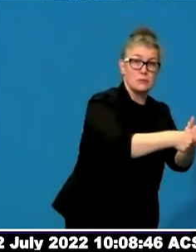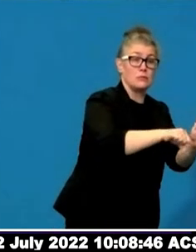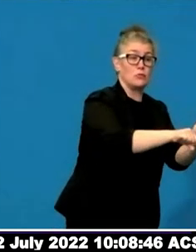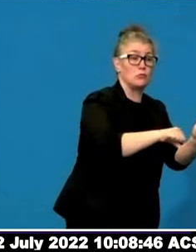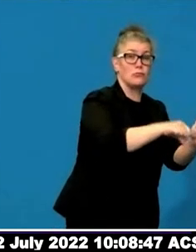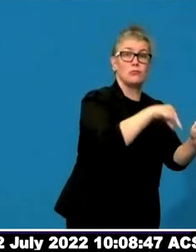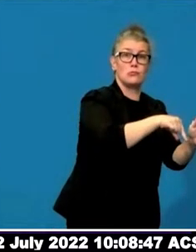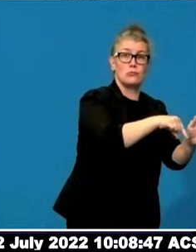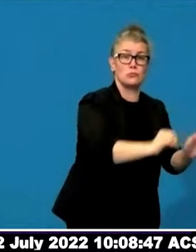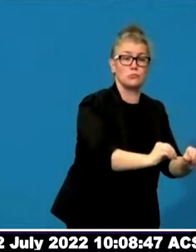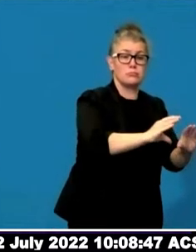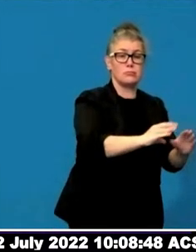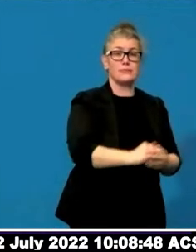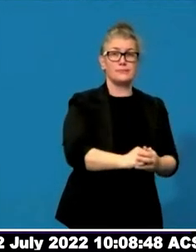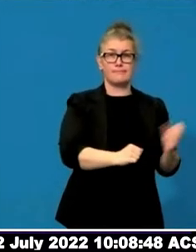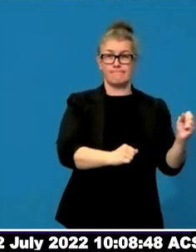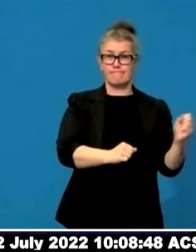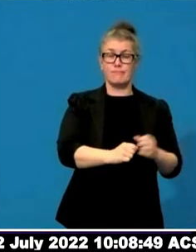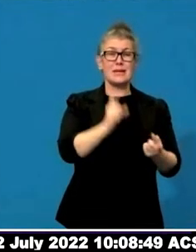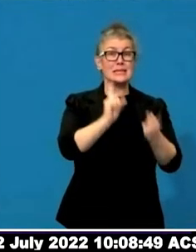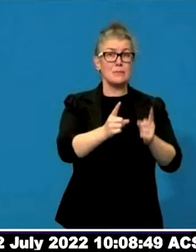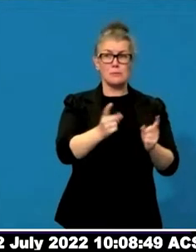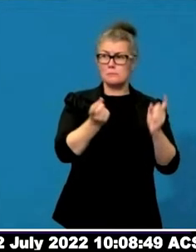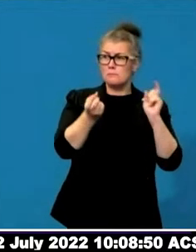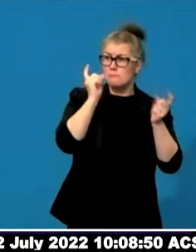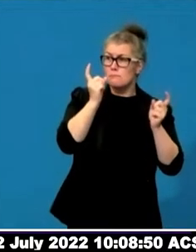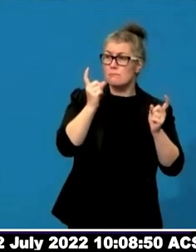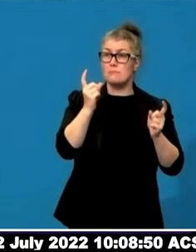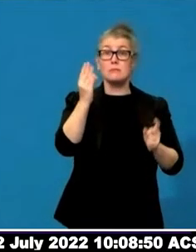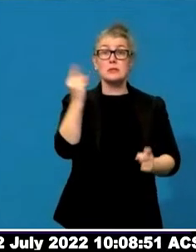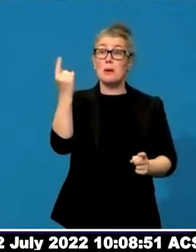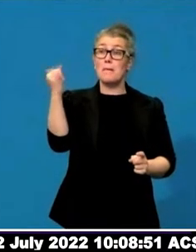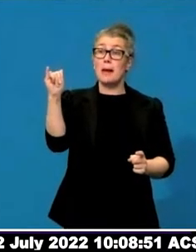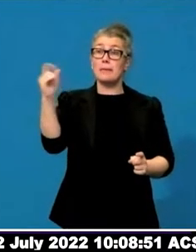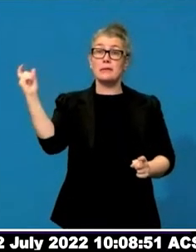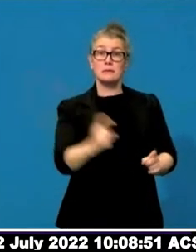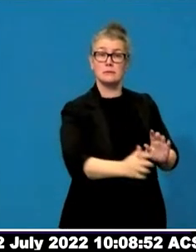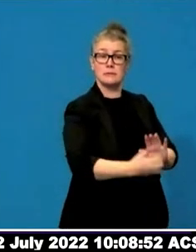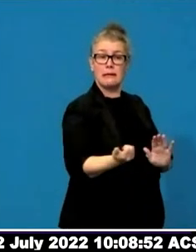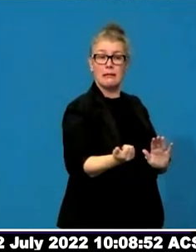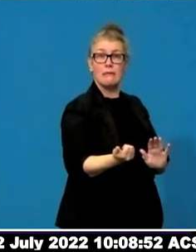But sometimes you get worried that someone might steal your scooter? Em is nodding.